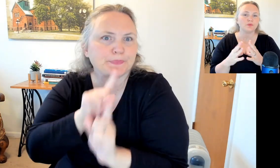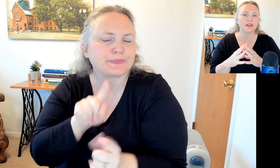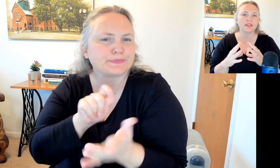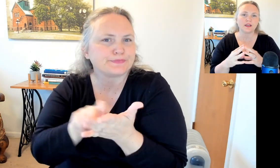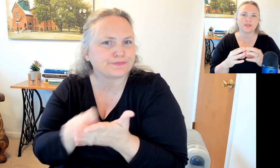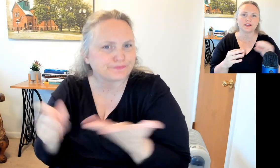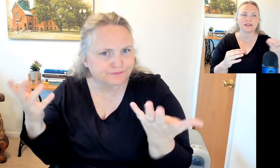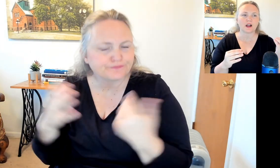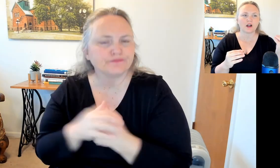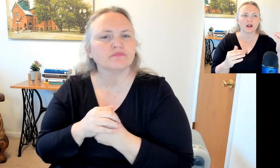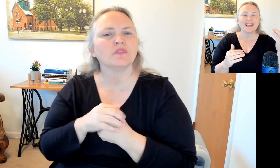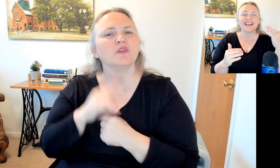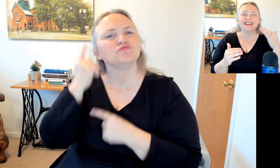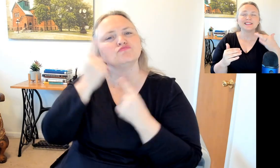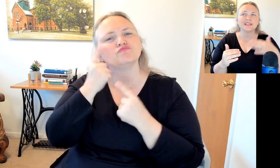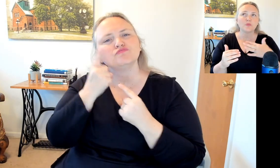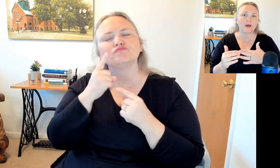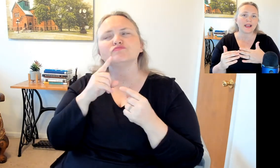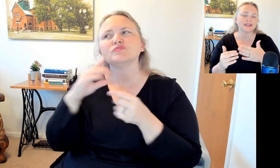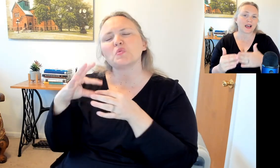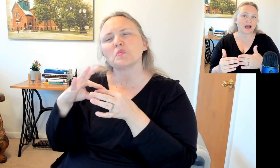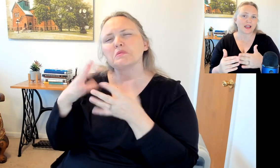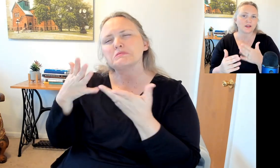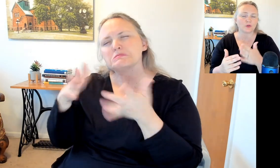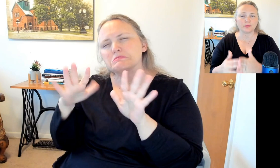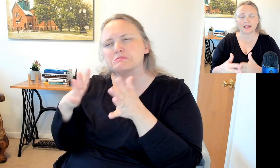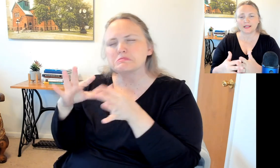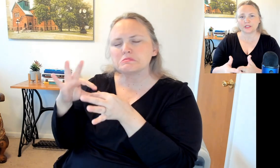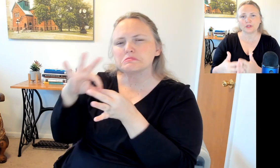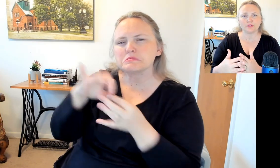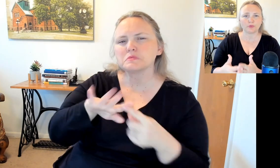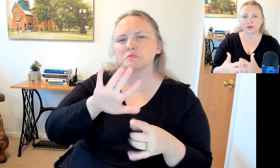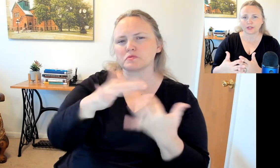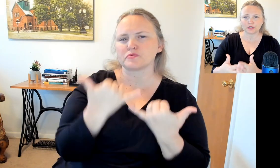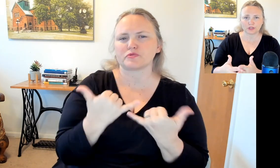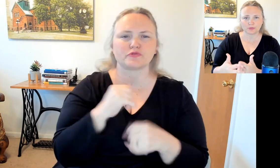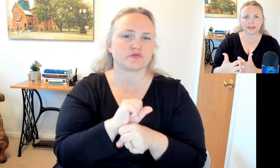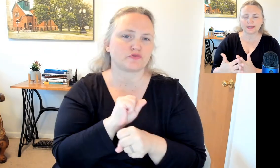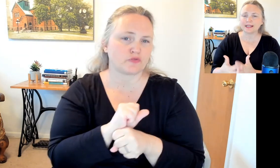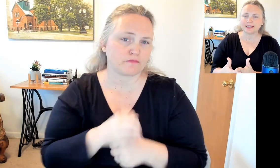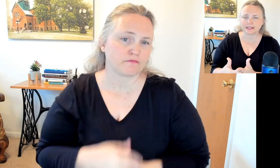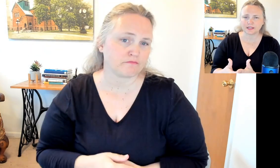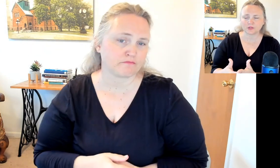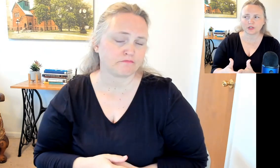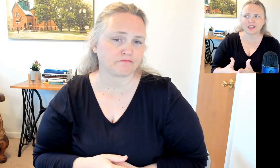You want to think of things that are in some way tied or related to the work that you're doing at the institution.